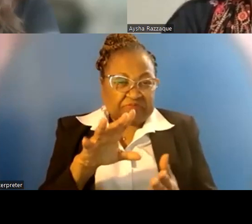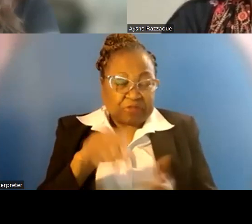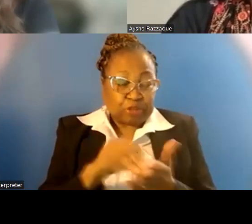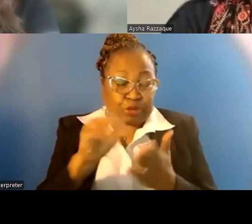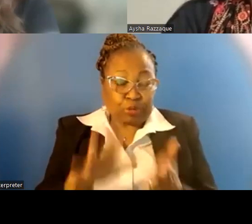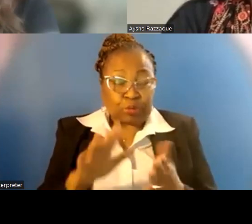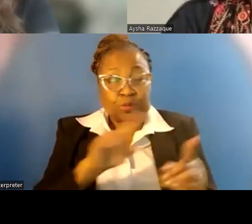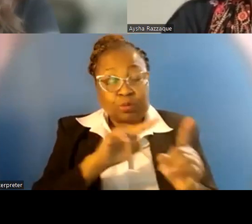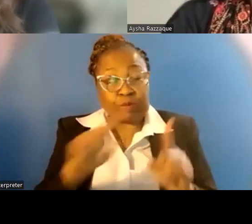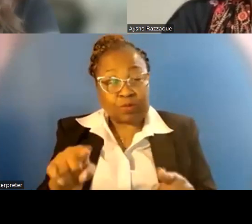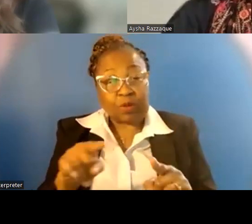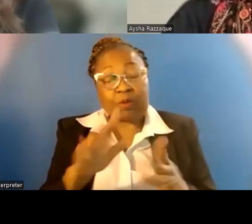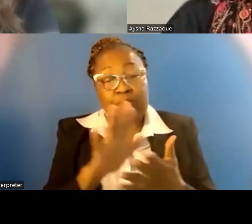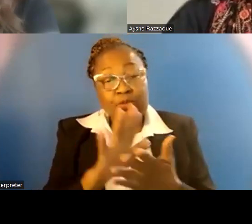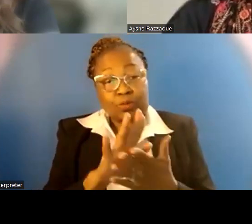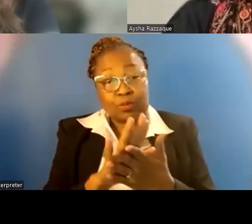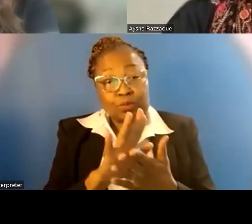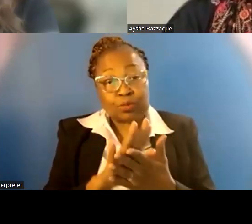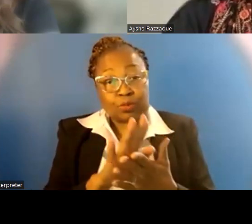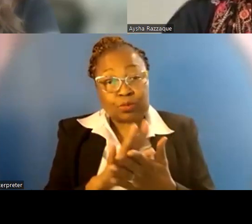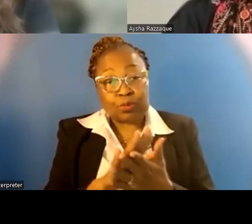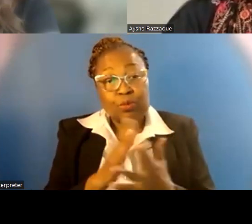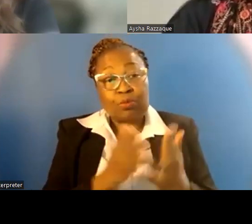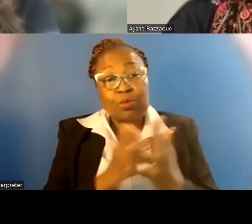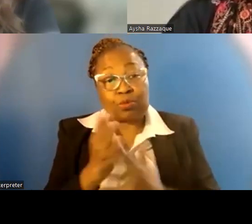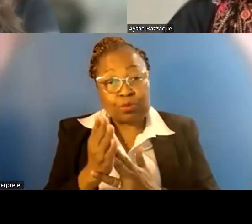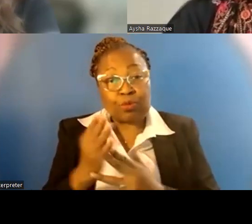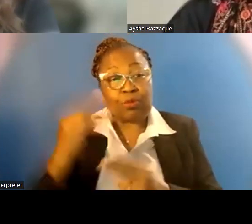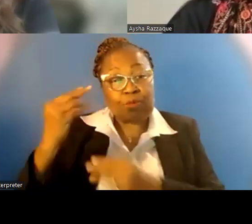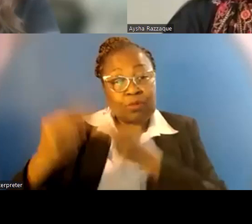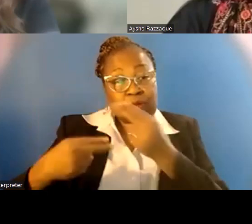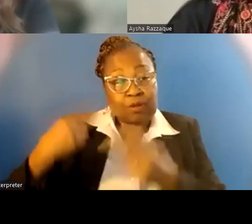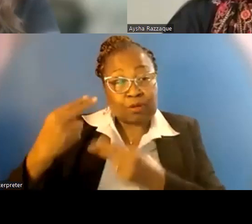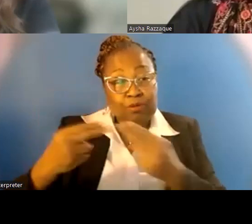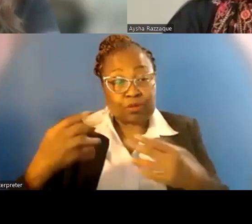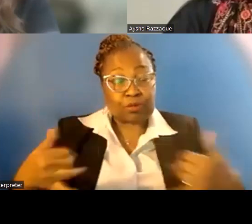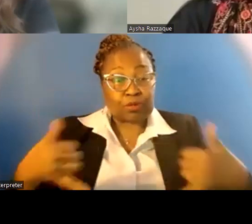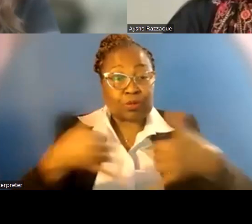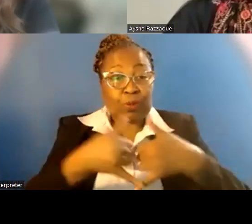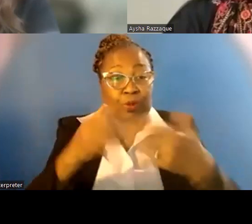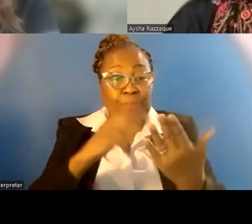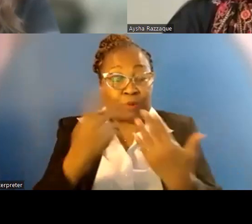through the Myaamia Heritage Award Program. And with that, I'm excited to share a little bit